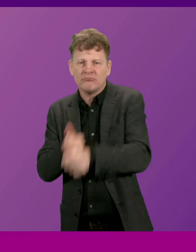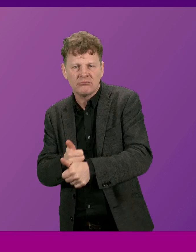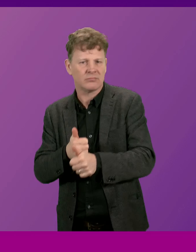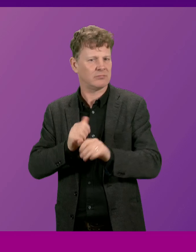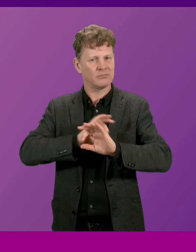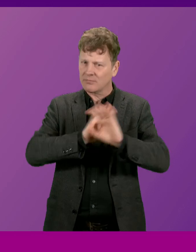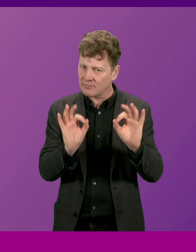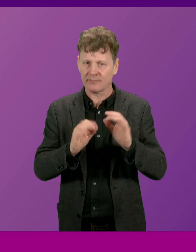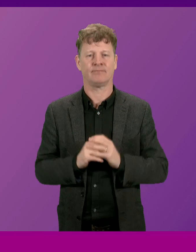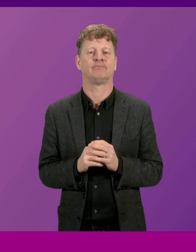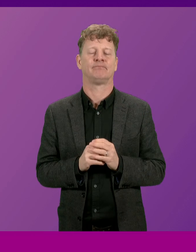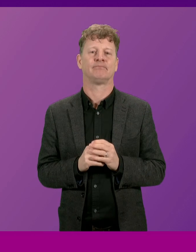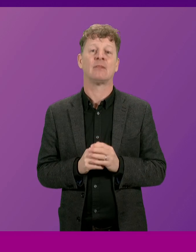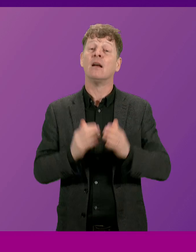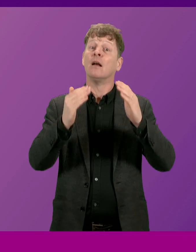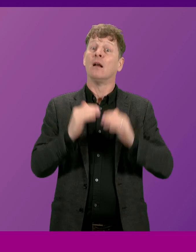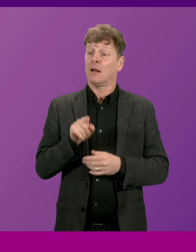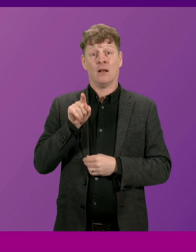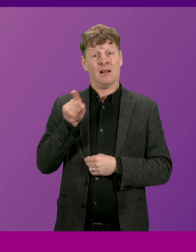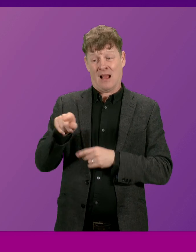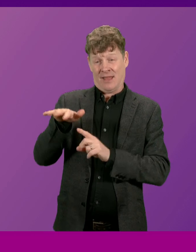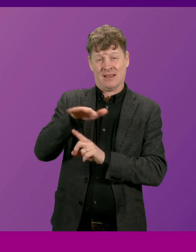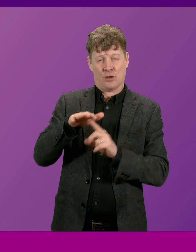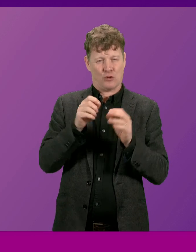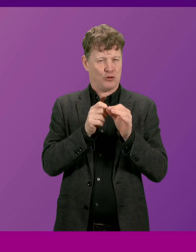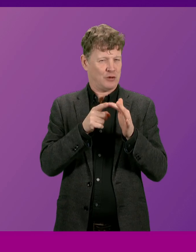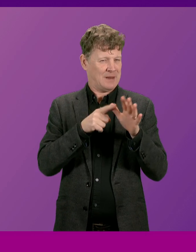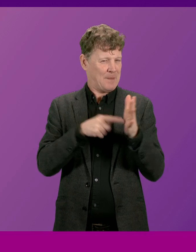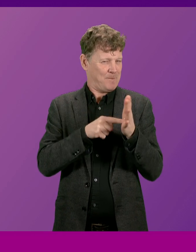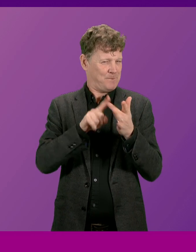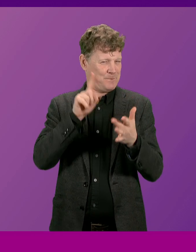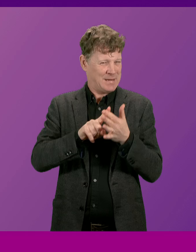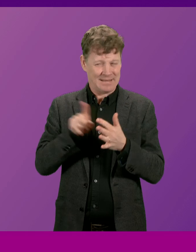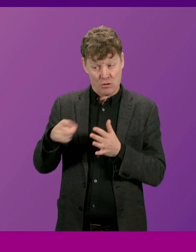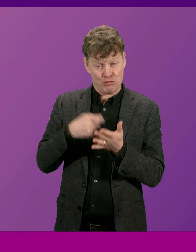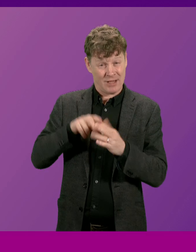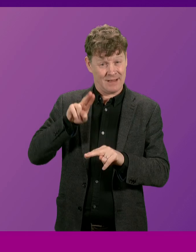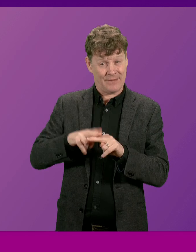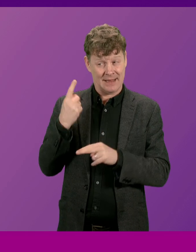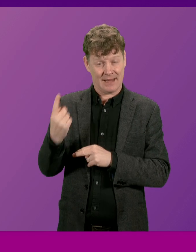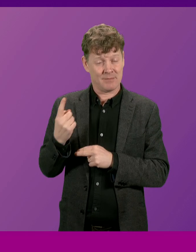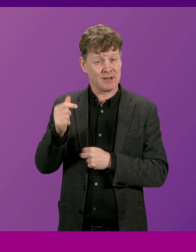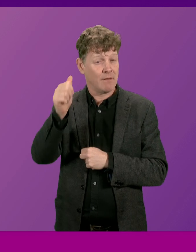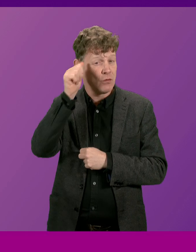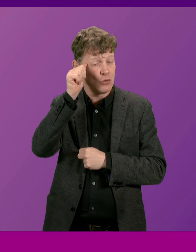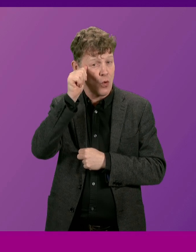In relation to Mr Beattie’s case, Mr Findlay will be aware of the route through the Scottish